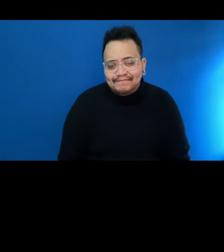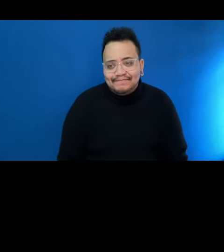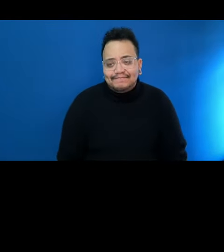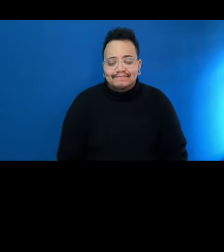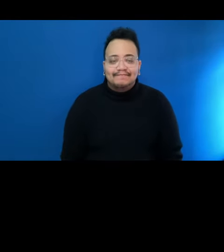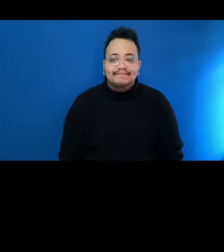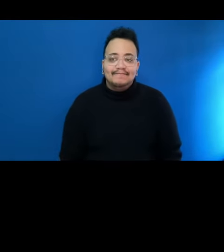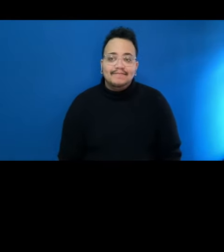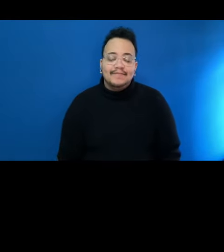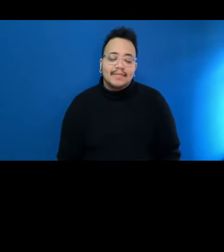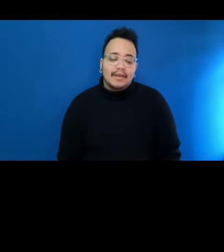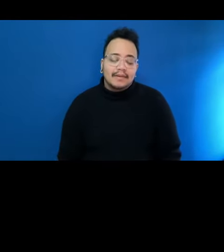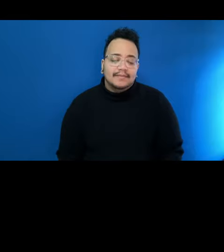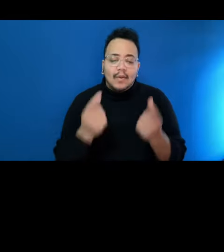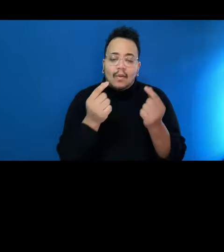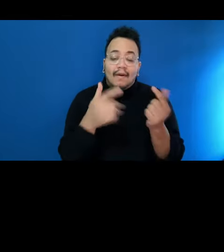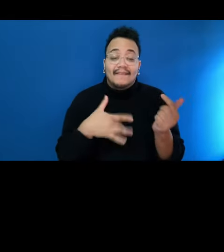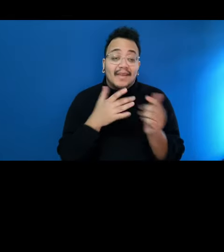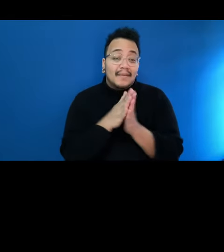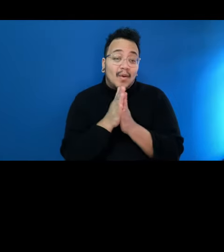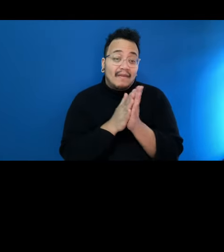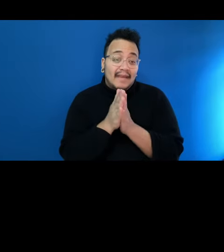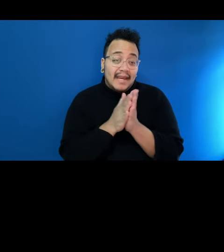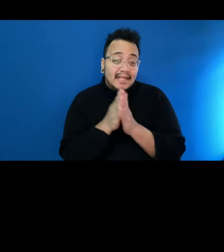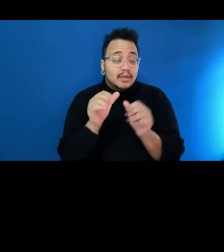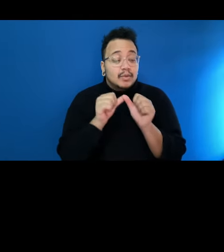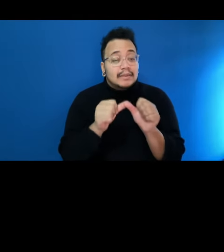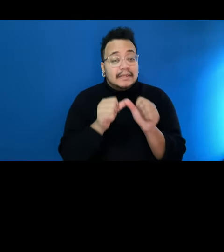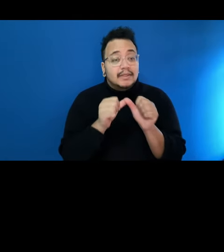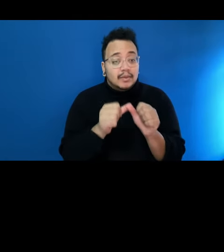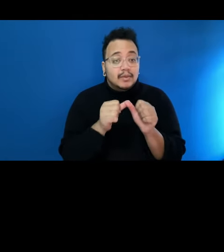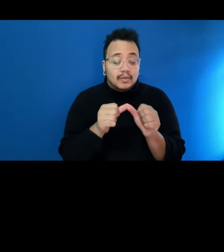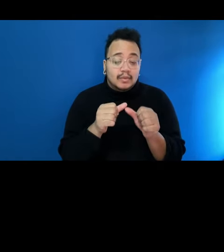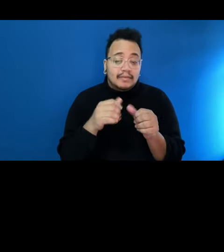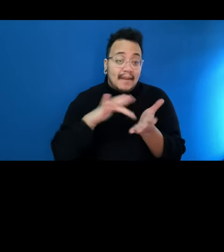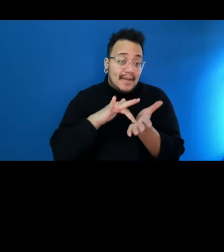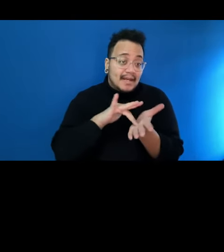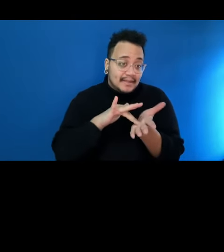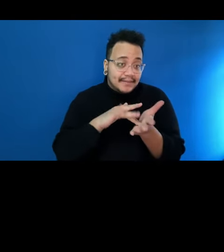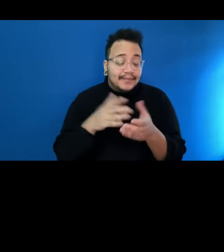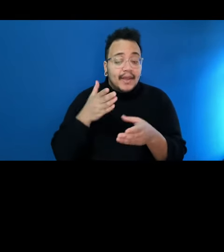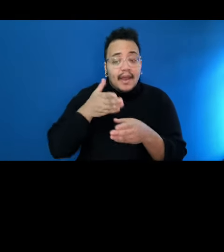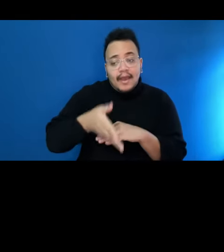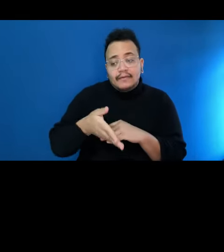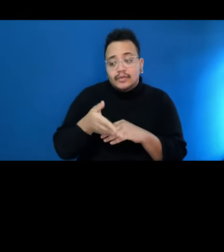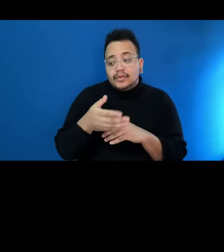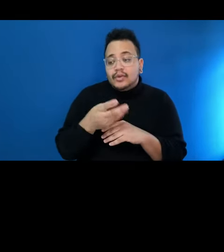Something that motivated me to stay in care was when after a couple of years,